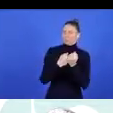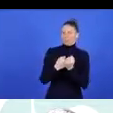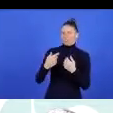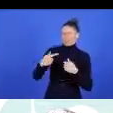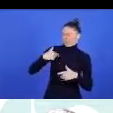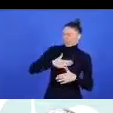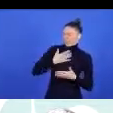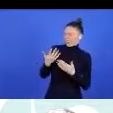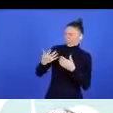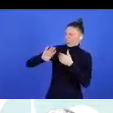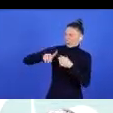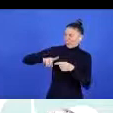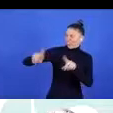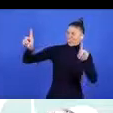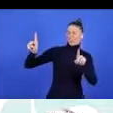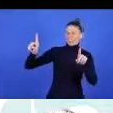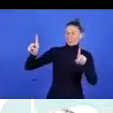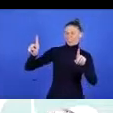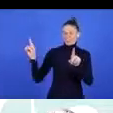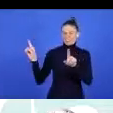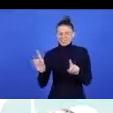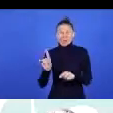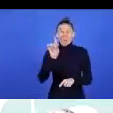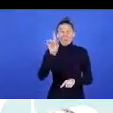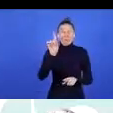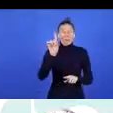fortunate to have people around me to make me feel not so